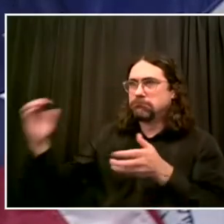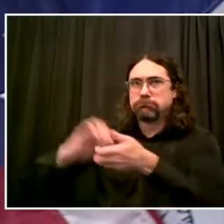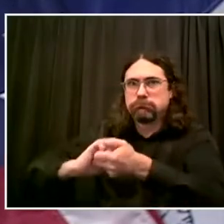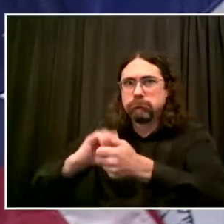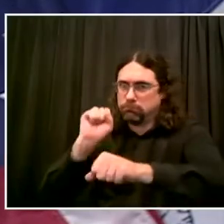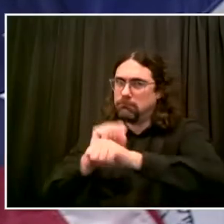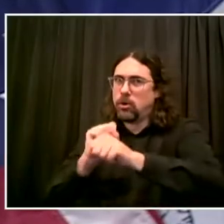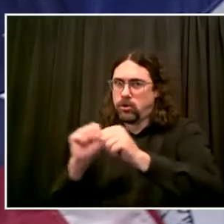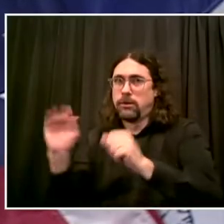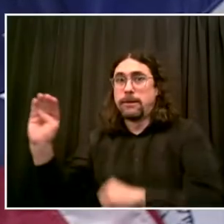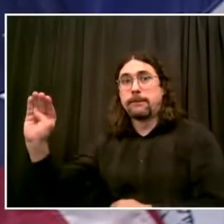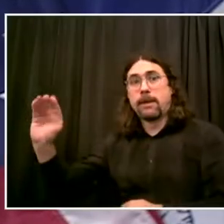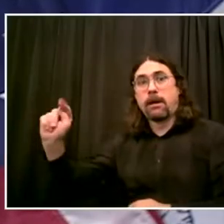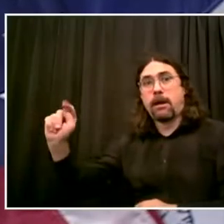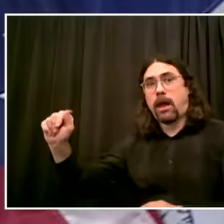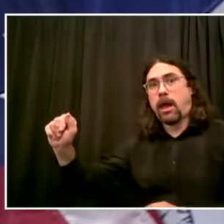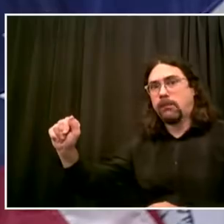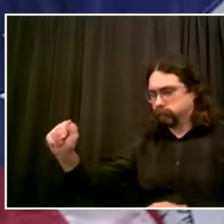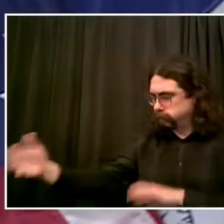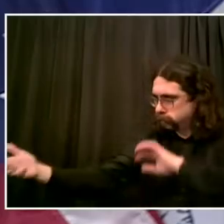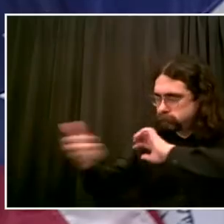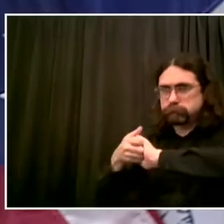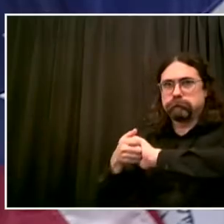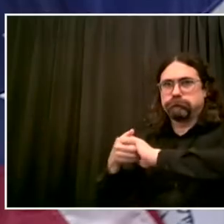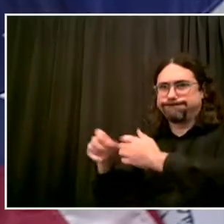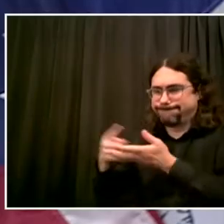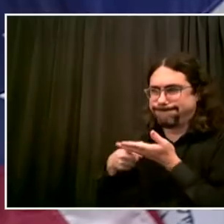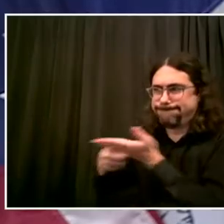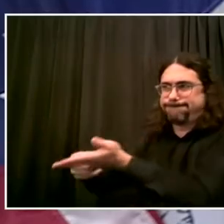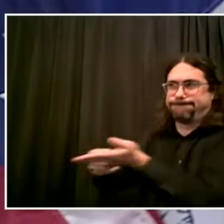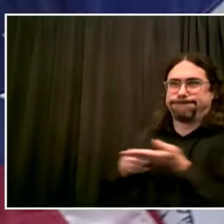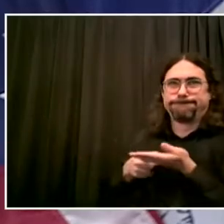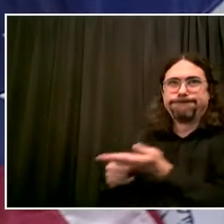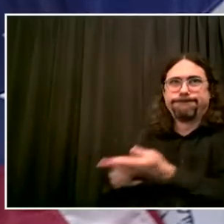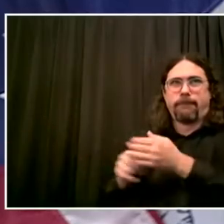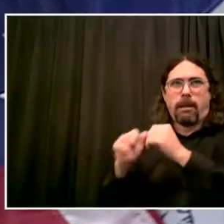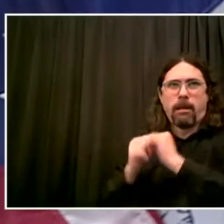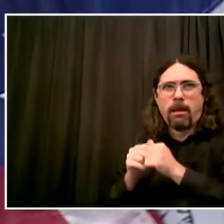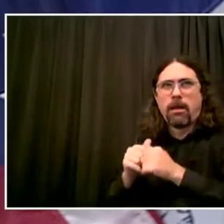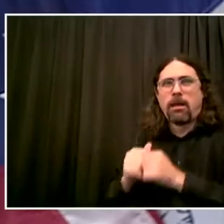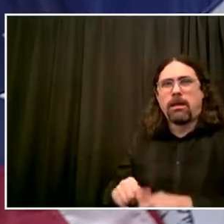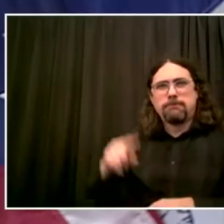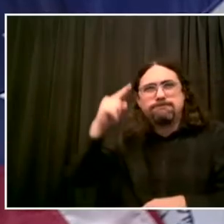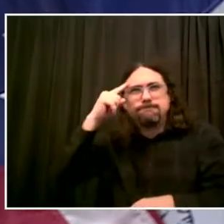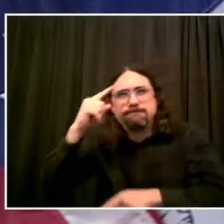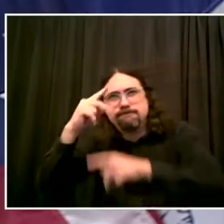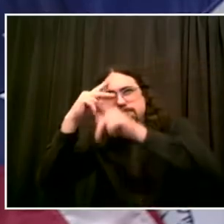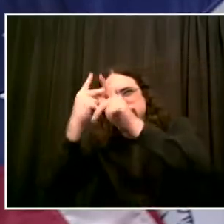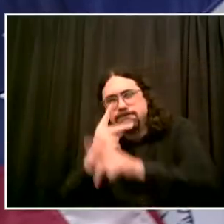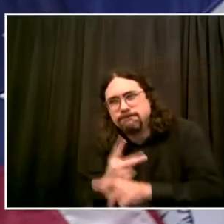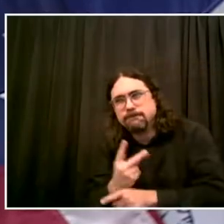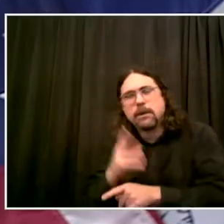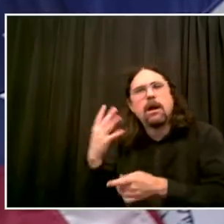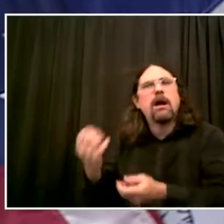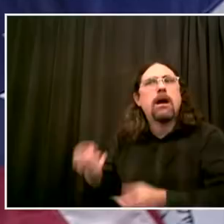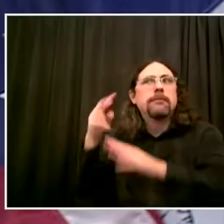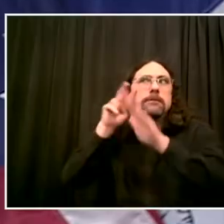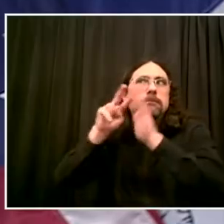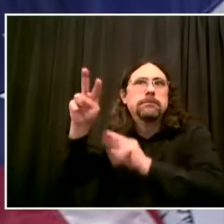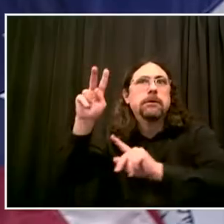AND NOW WE ARE